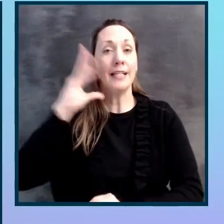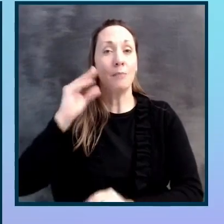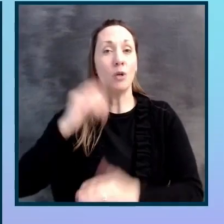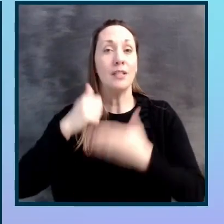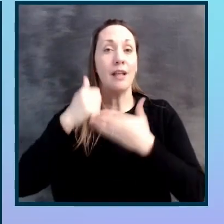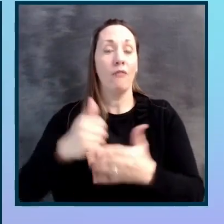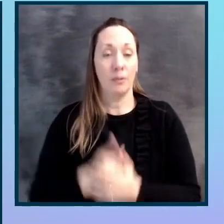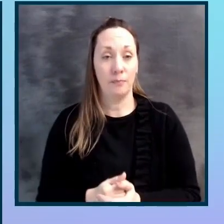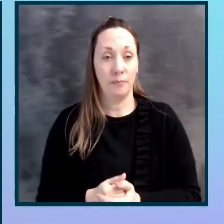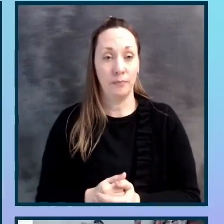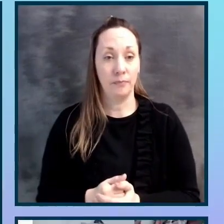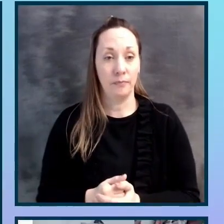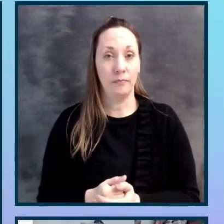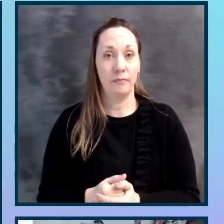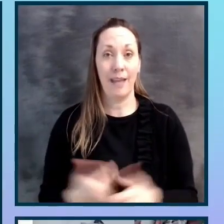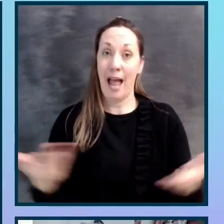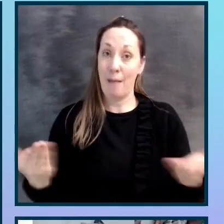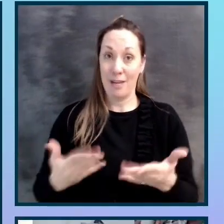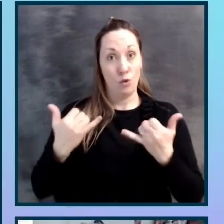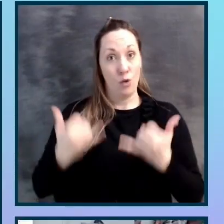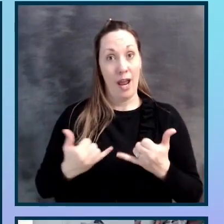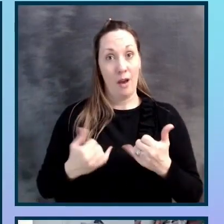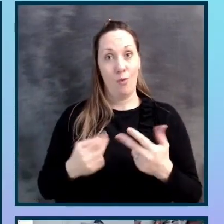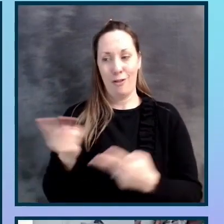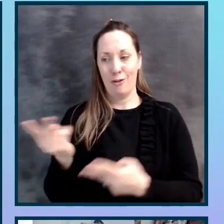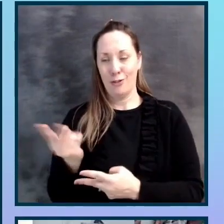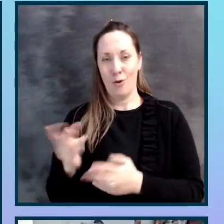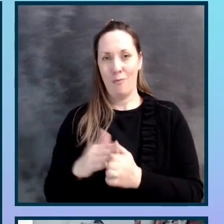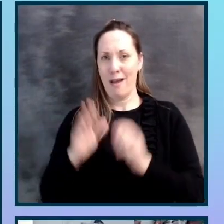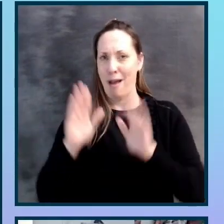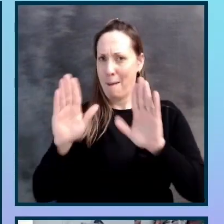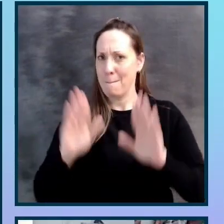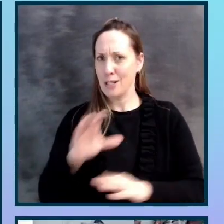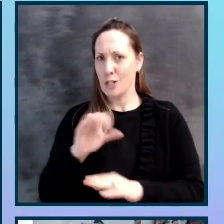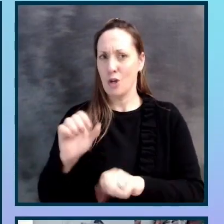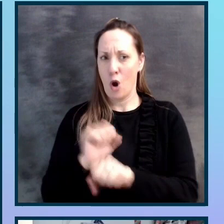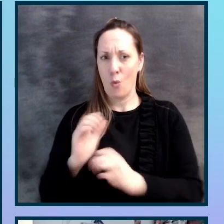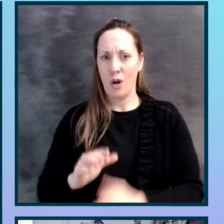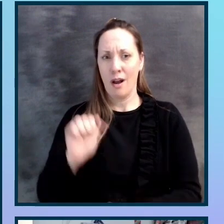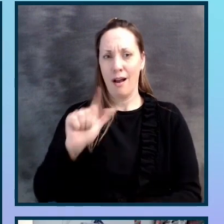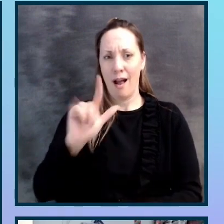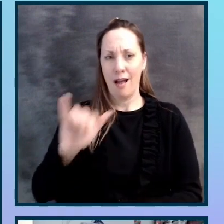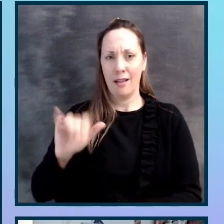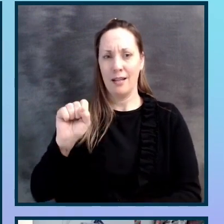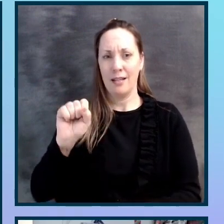I'm here today with two of my amazingly awesome coworkers, Ali Sikorski and Mario Ball.